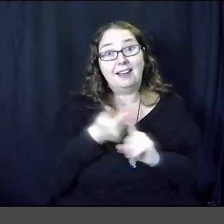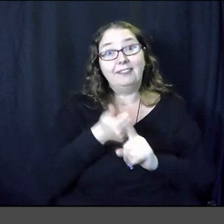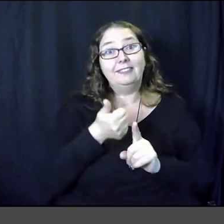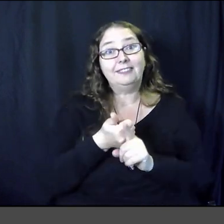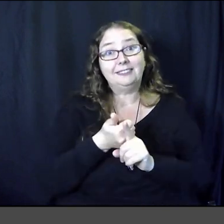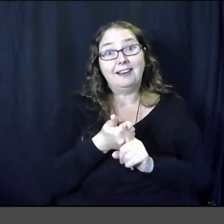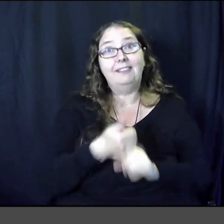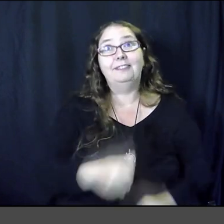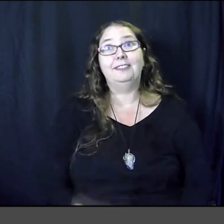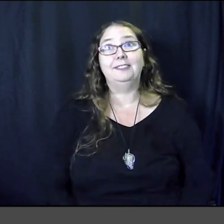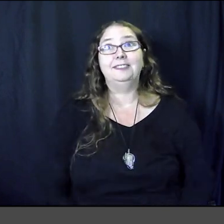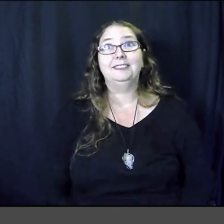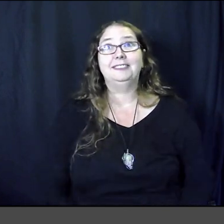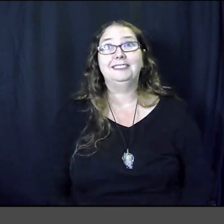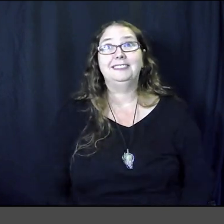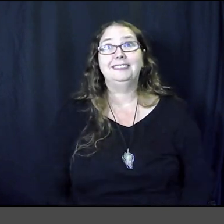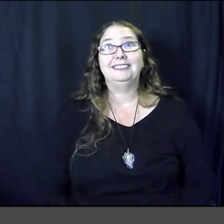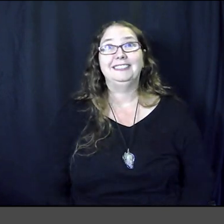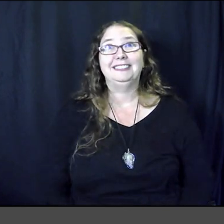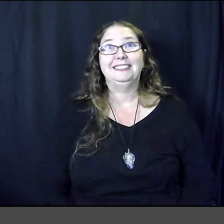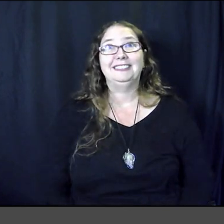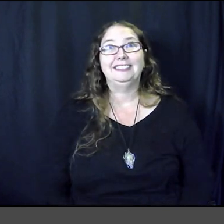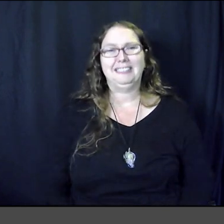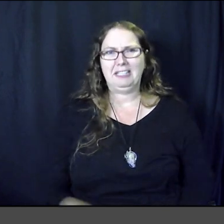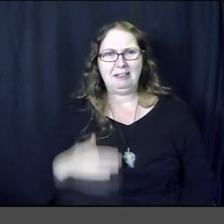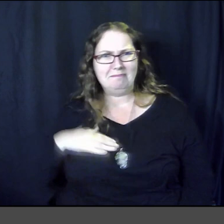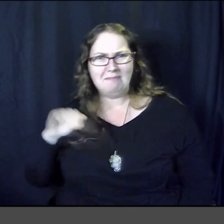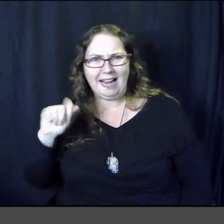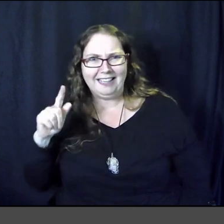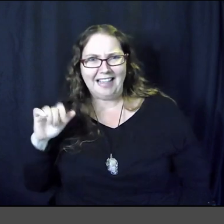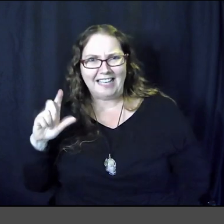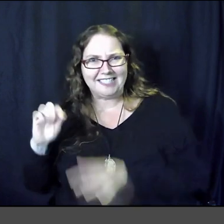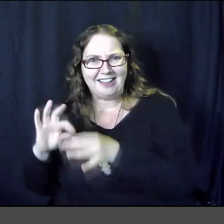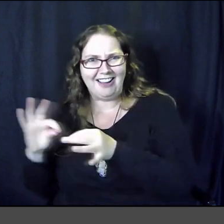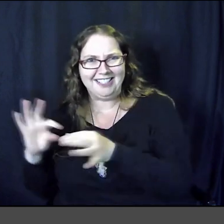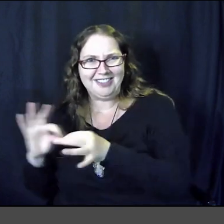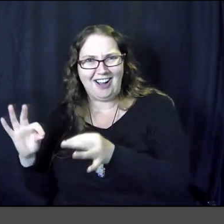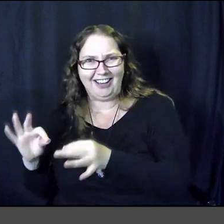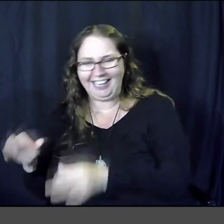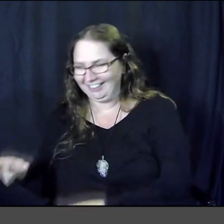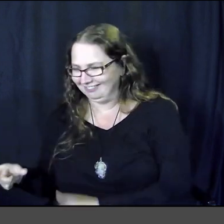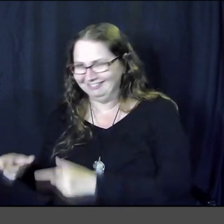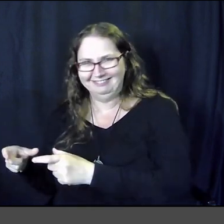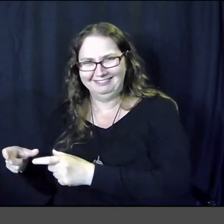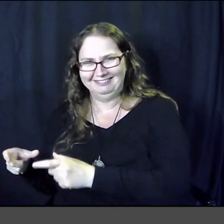IT'S. PLEASE